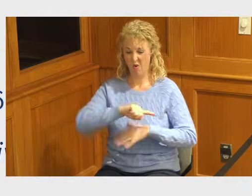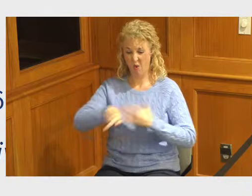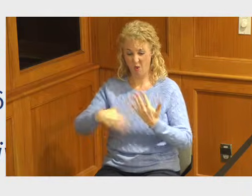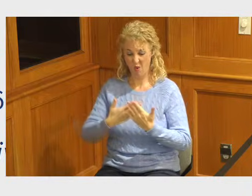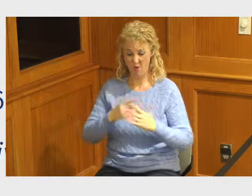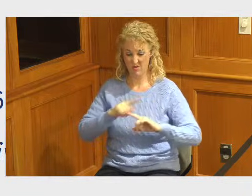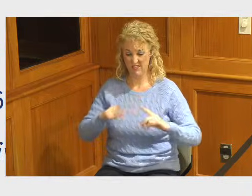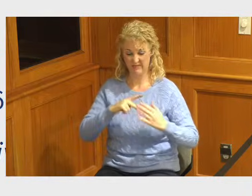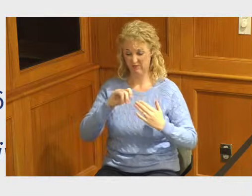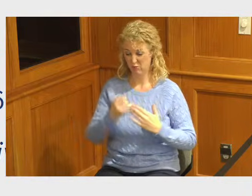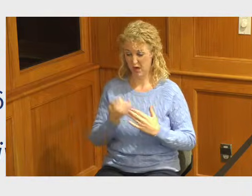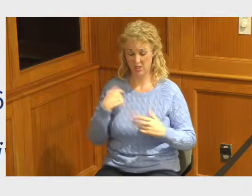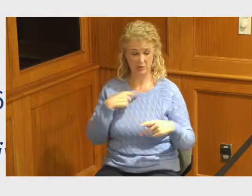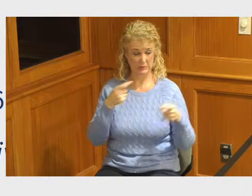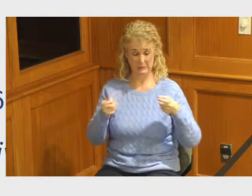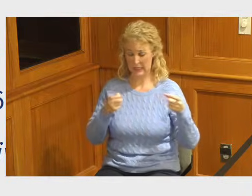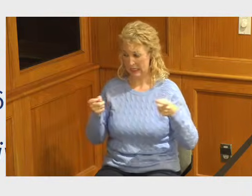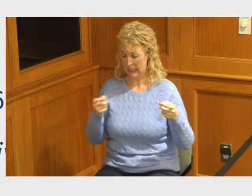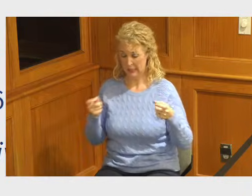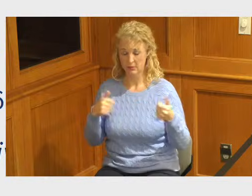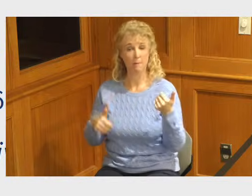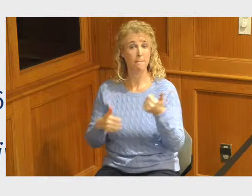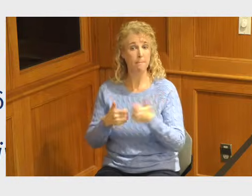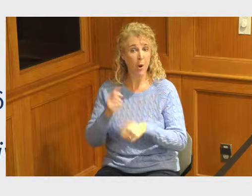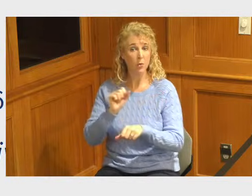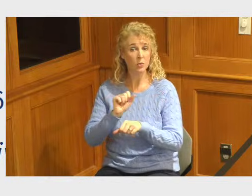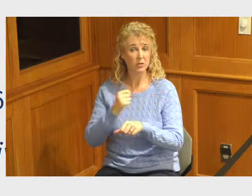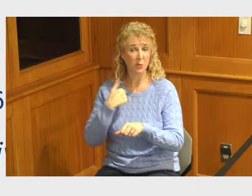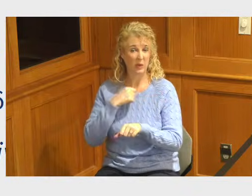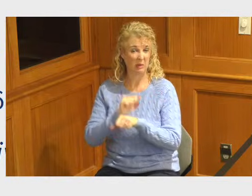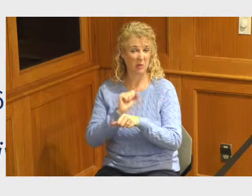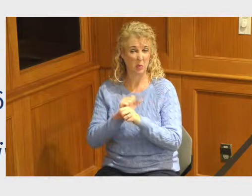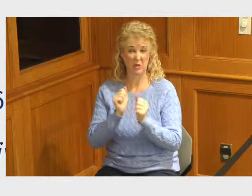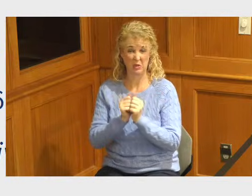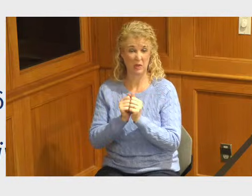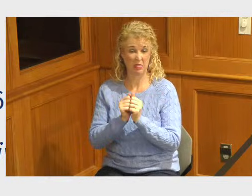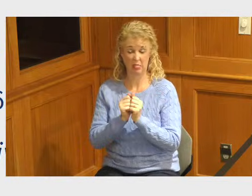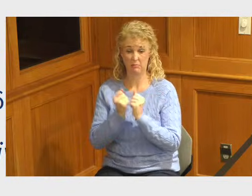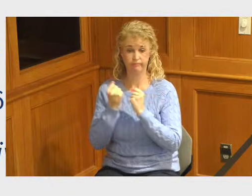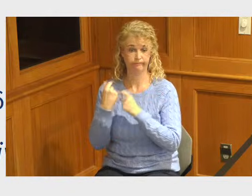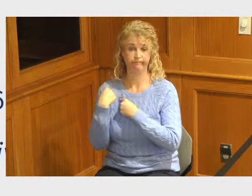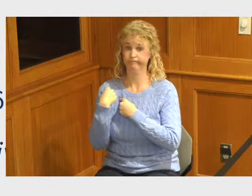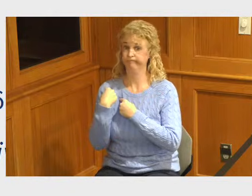this is we've been working with most of these projects for many many many months in the in the